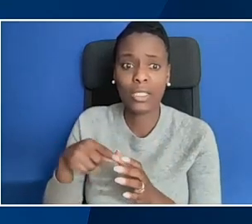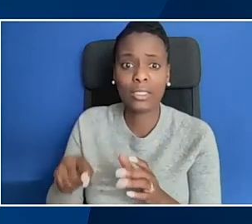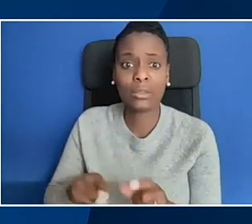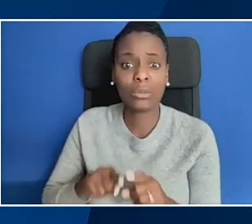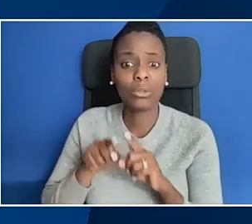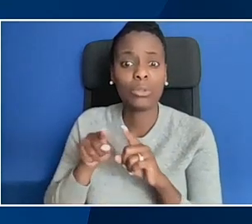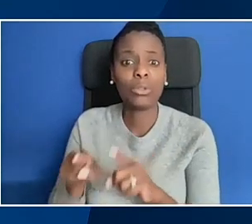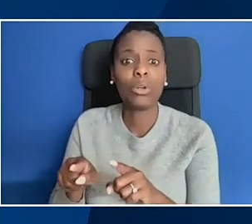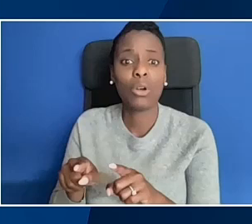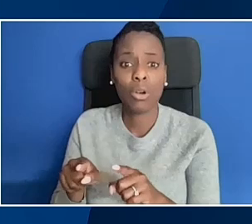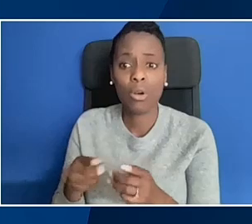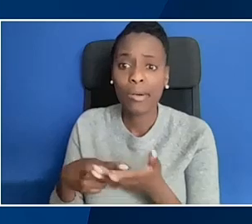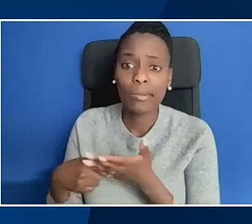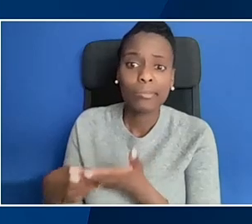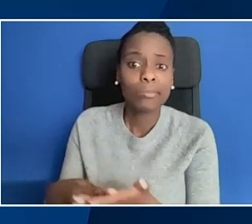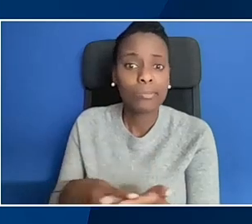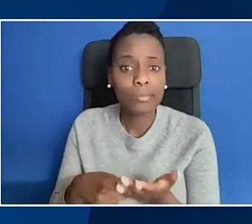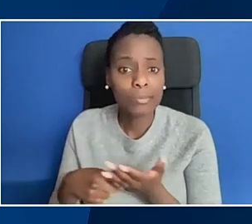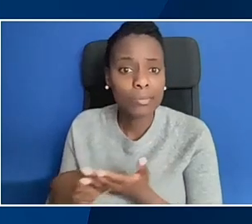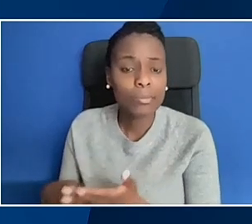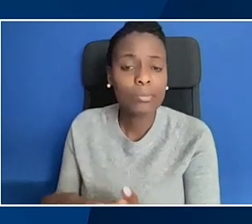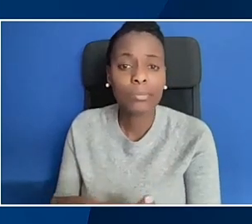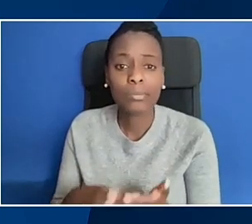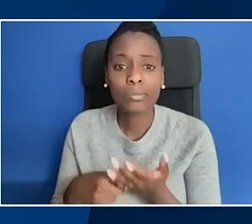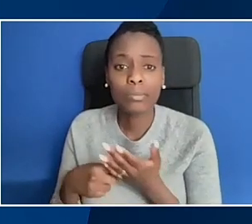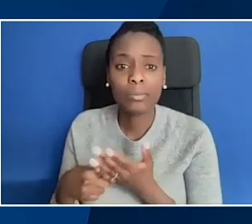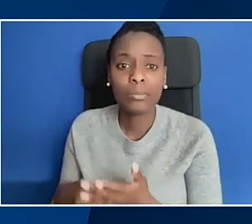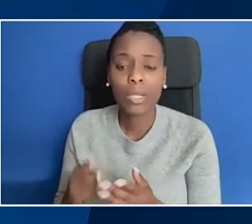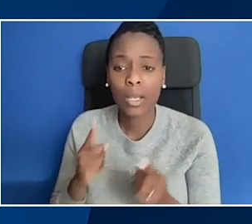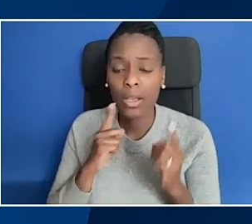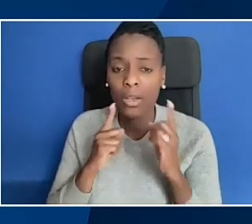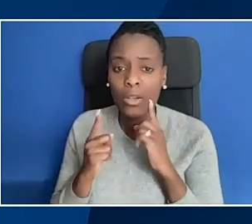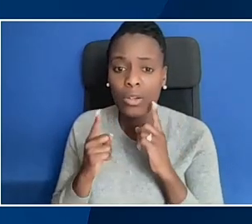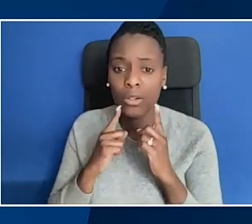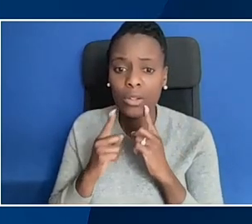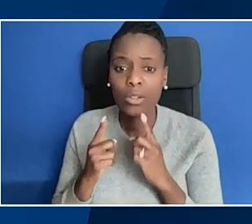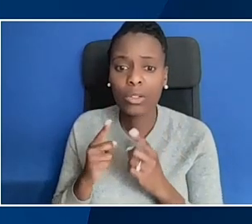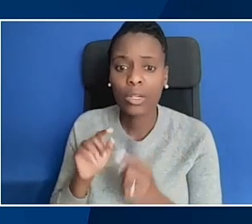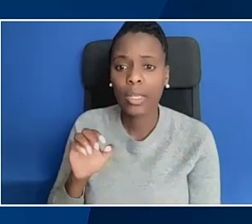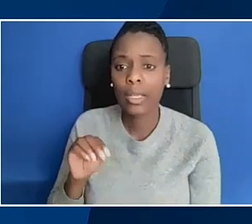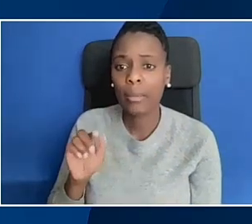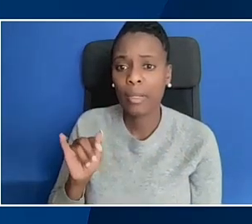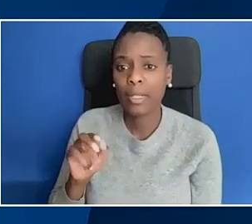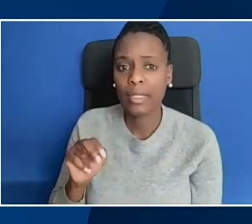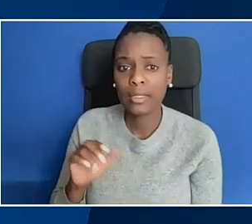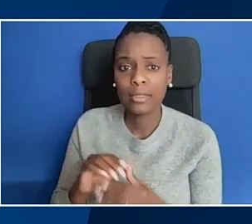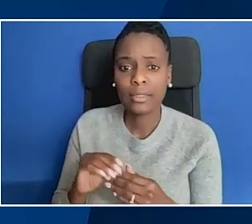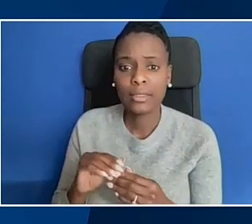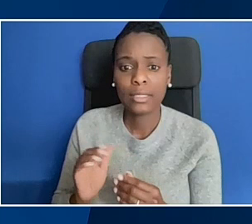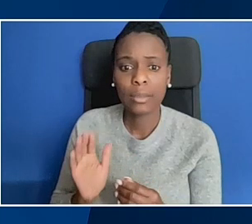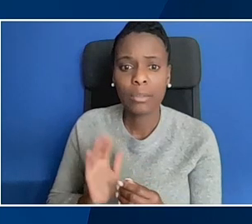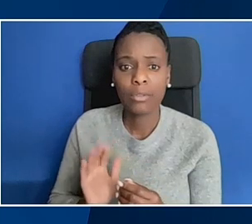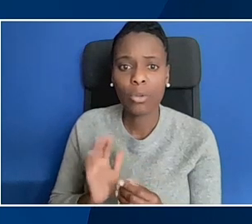discuss. And you know, I did hear, you know, Emalyn earlier say she- there could be potential for support for that